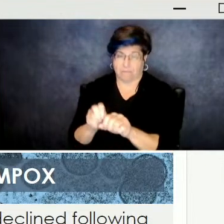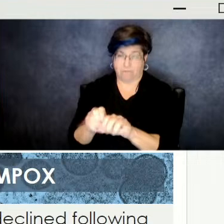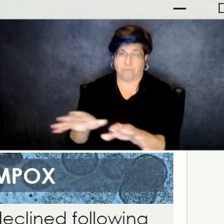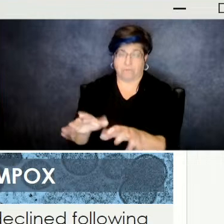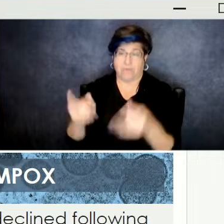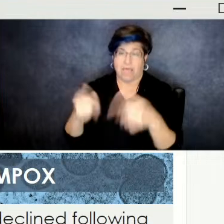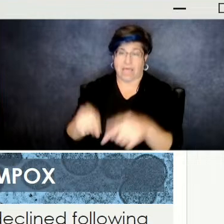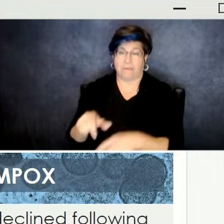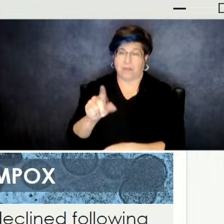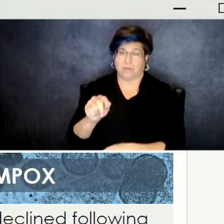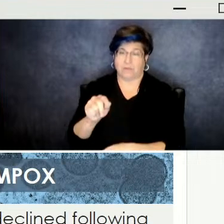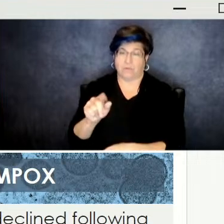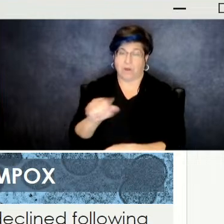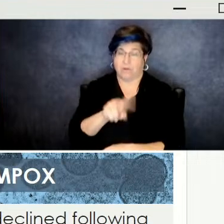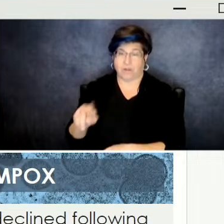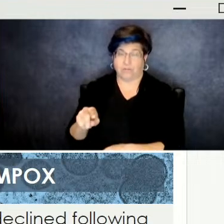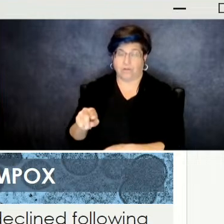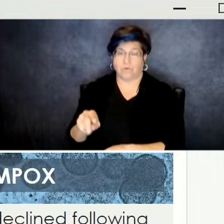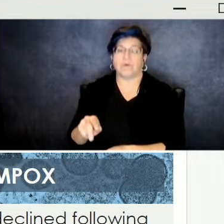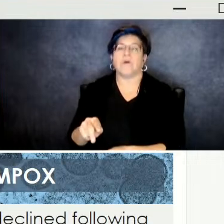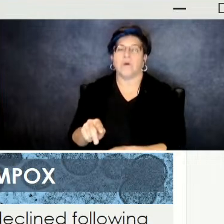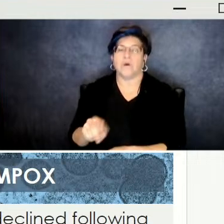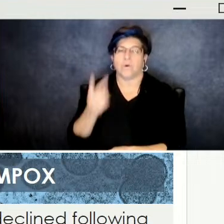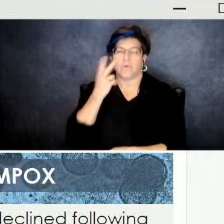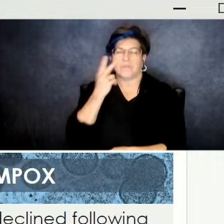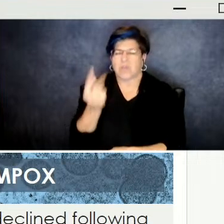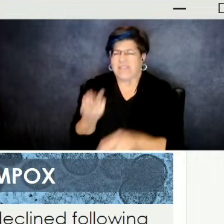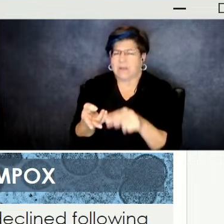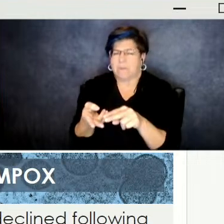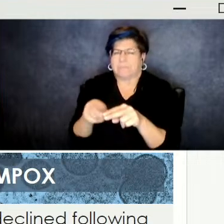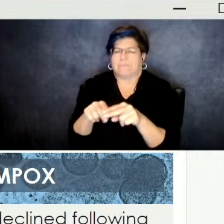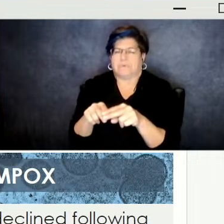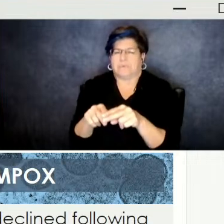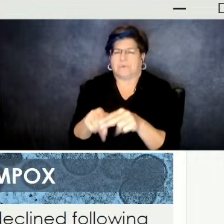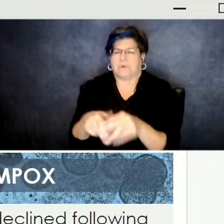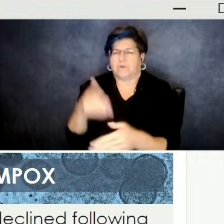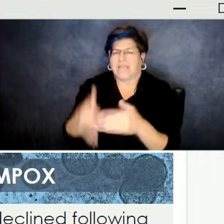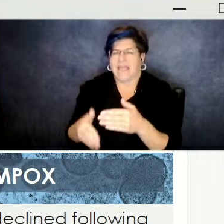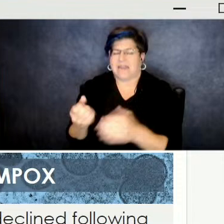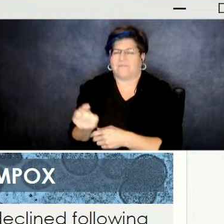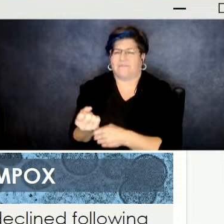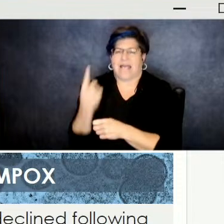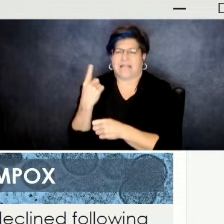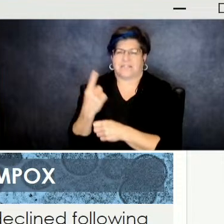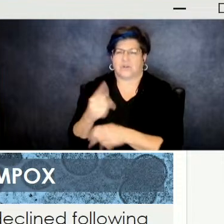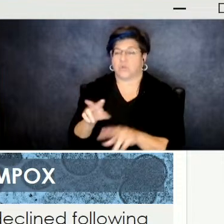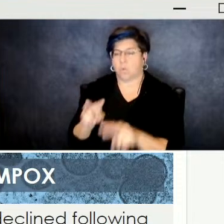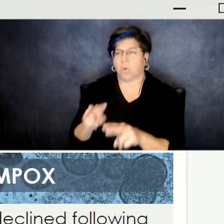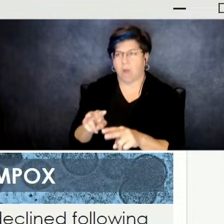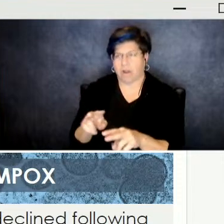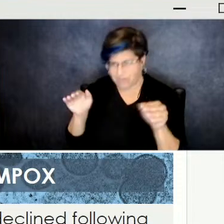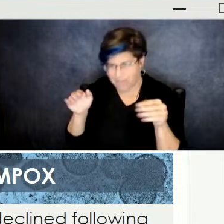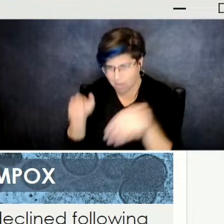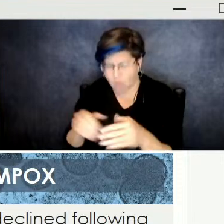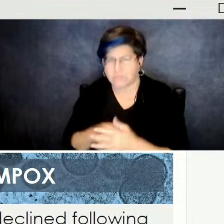TO SORT OF CONTAIN THE OUTBREAK THAT OCCURRED IN 2022. WE SAW JUST A LITTLE BIT OF AN